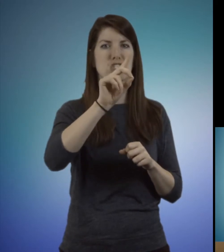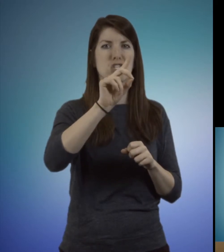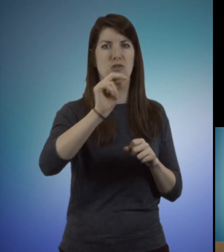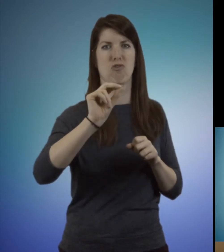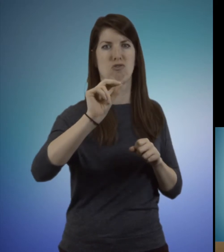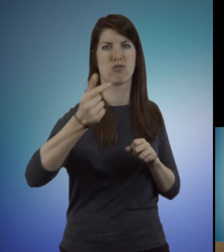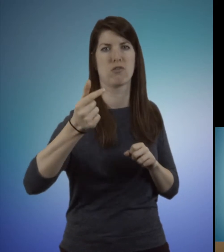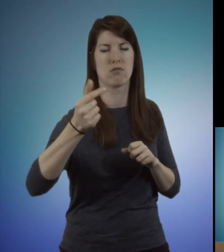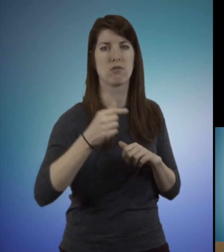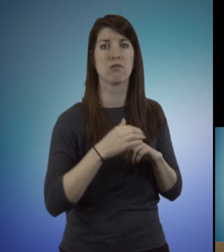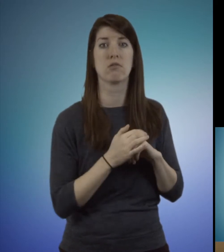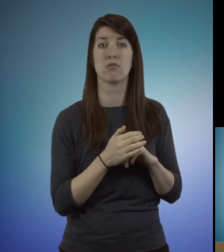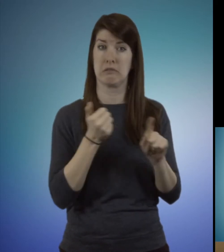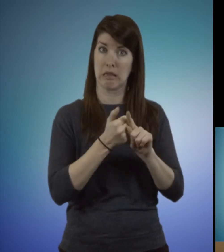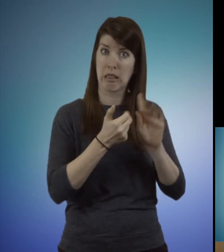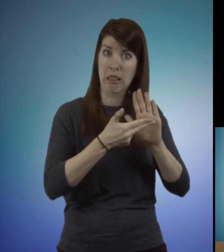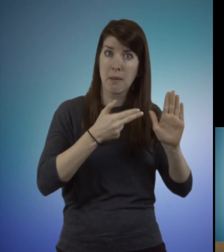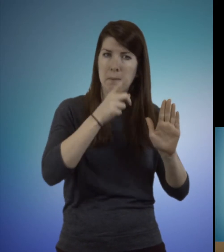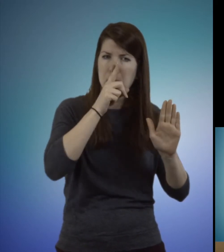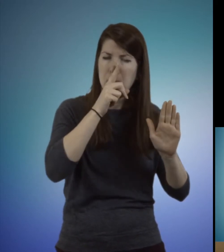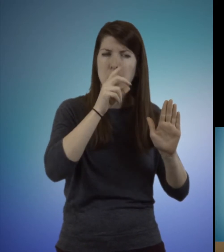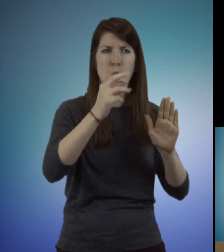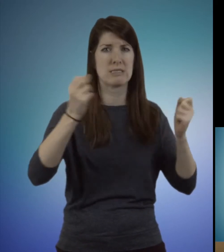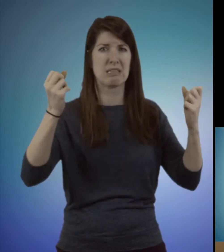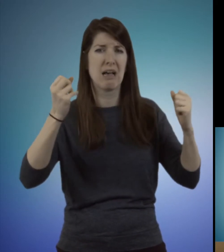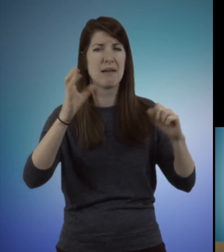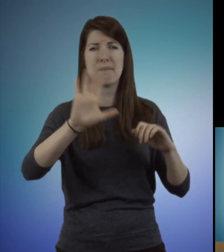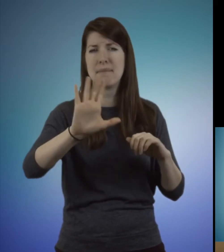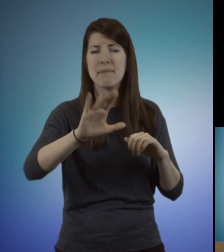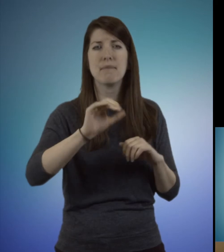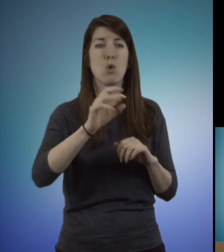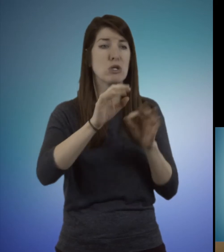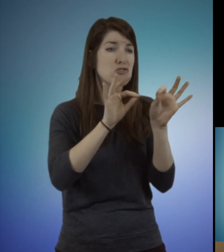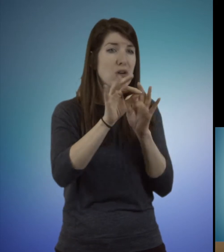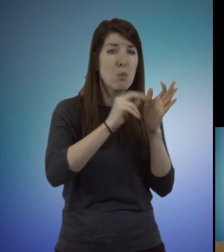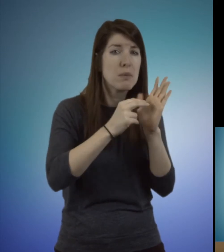Not so much if they can label it or sign it, or describe what it means.